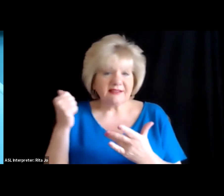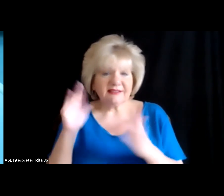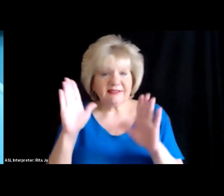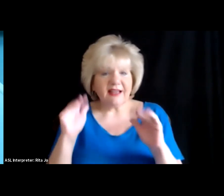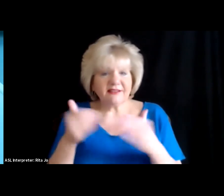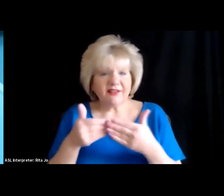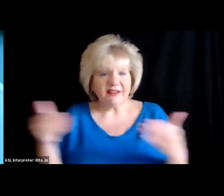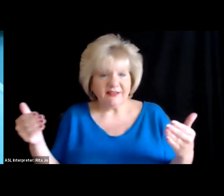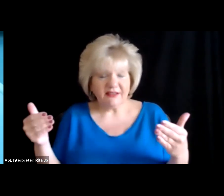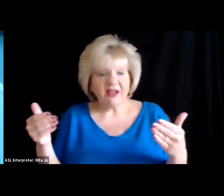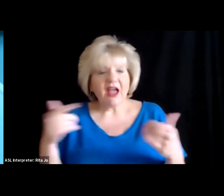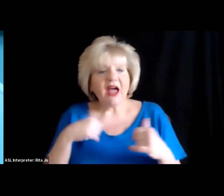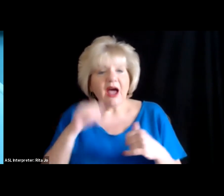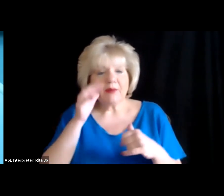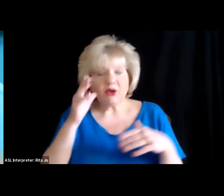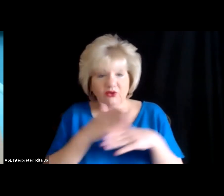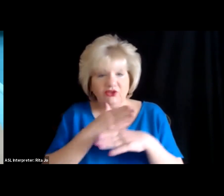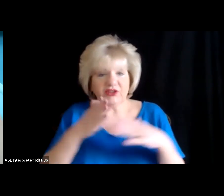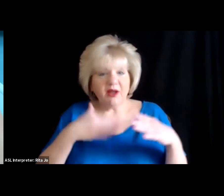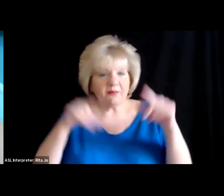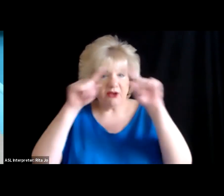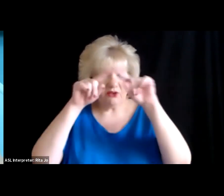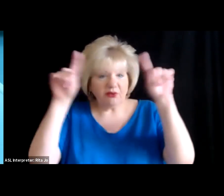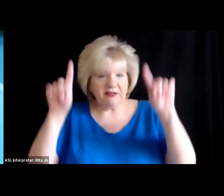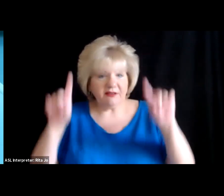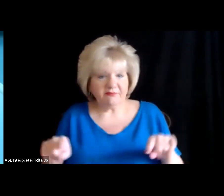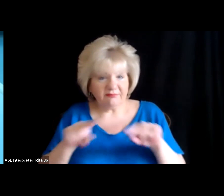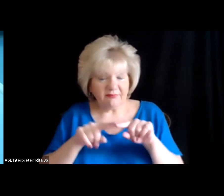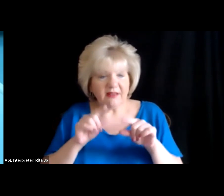going to share my screen and go through the presentation, I will